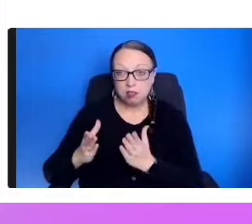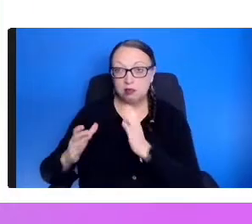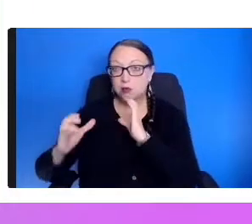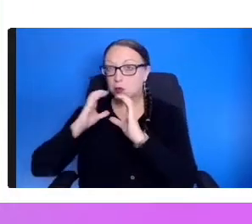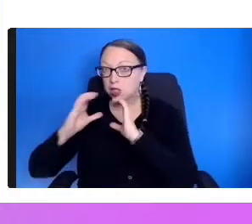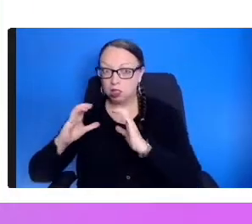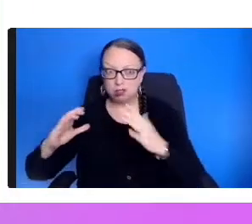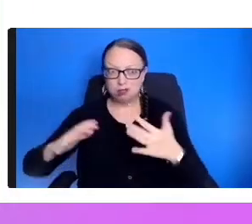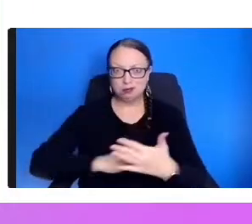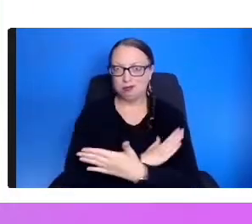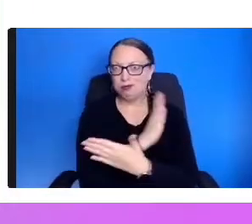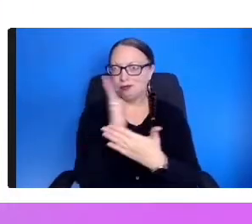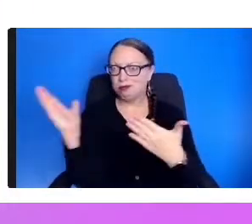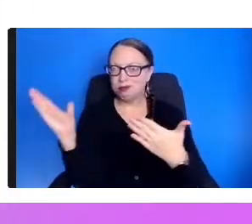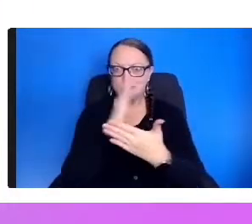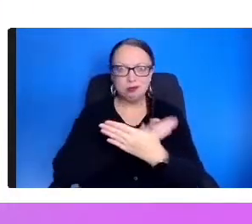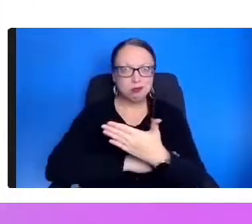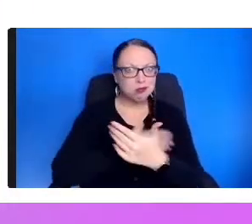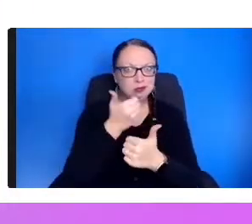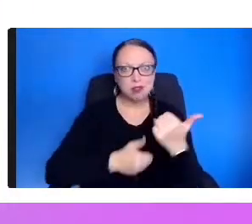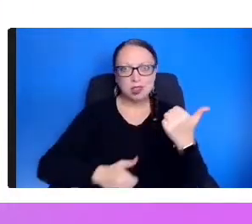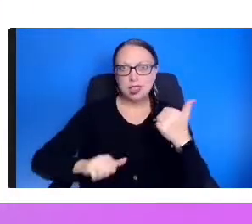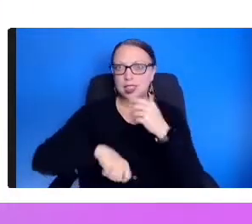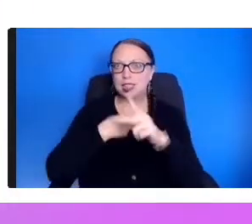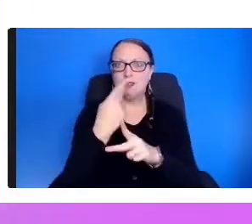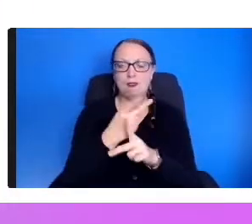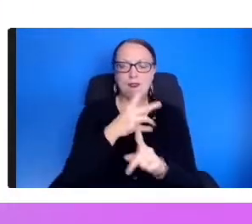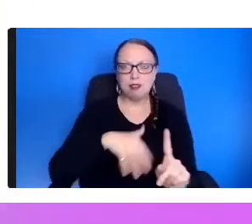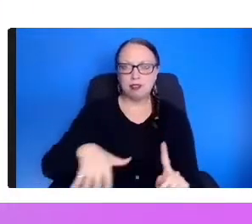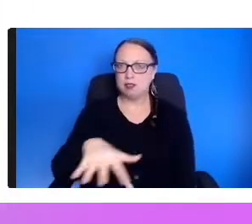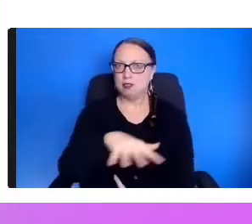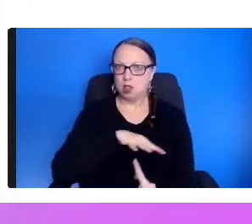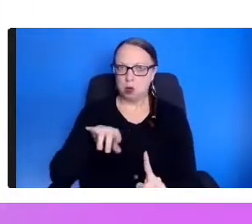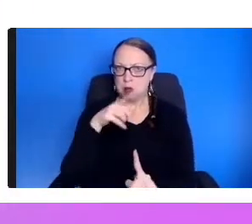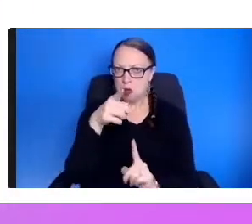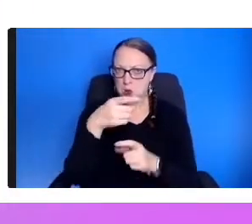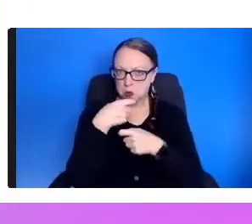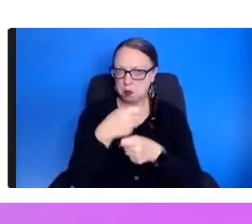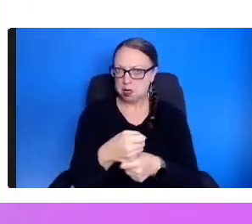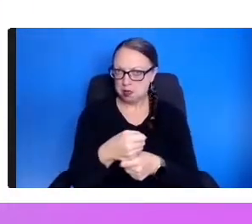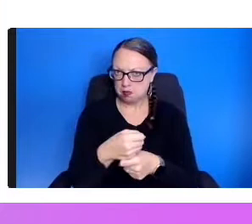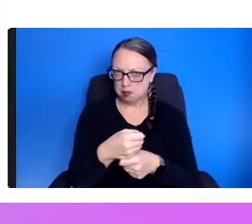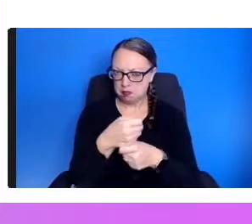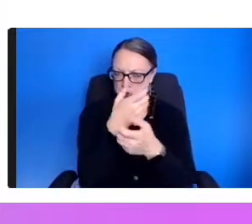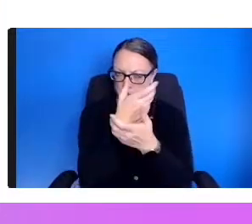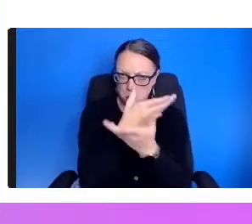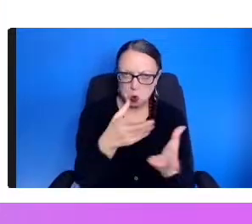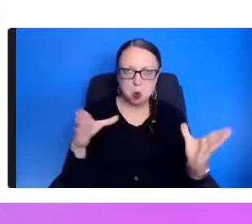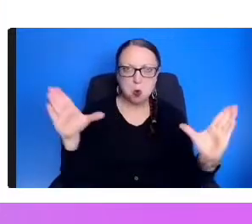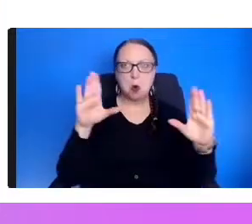that you might be involved in creating and it's this very wide variety of people.